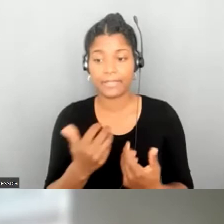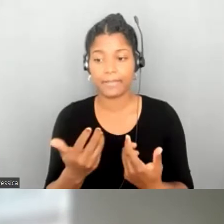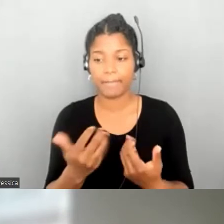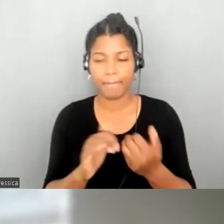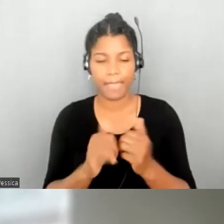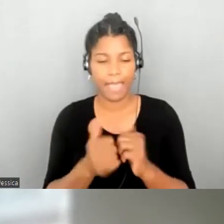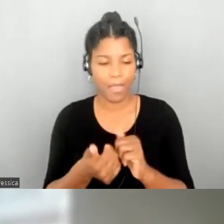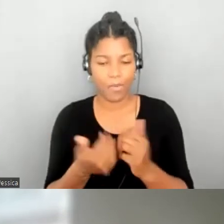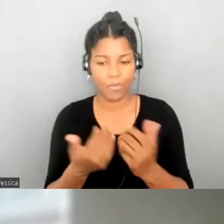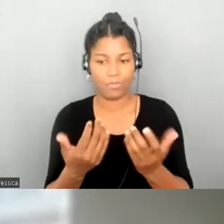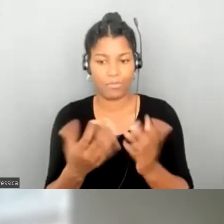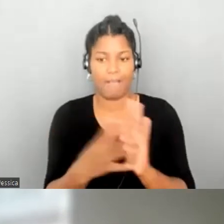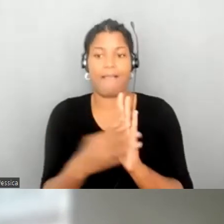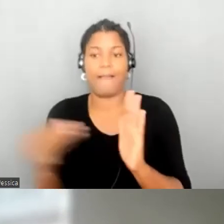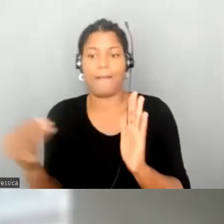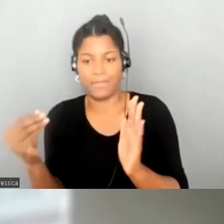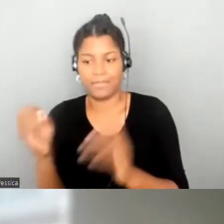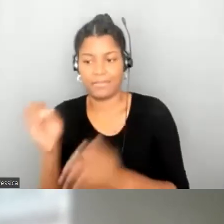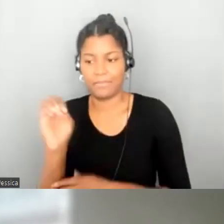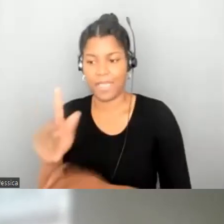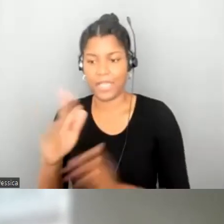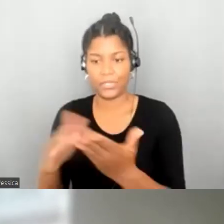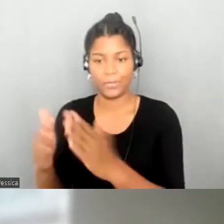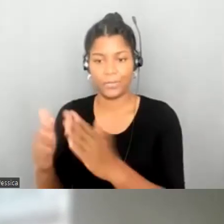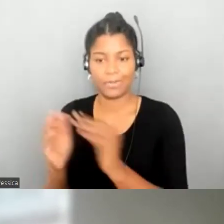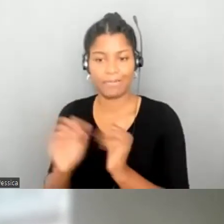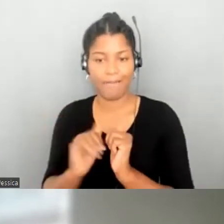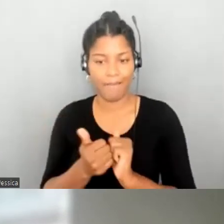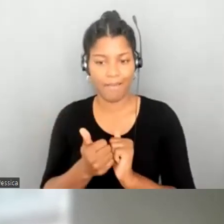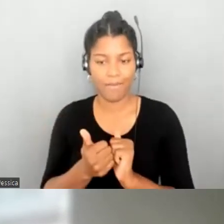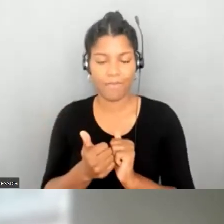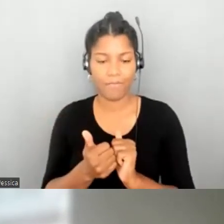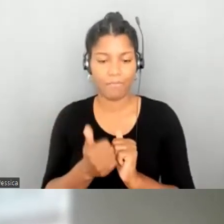Return to Community initiative?